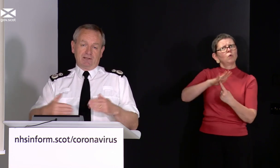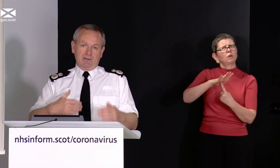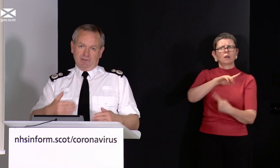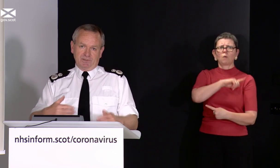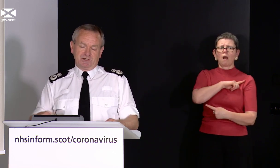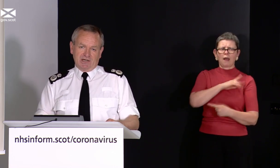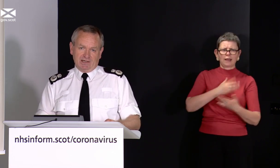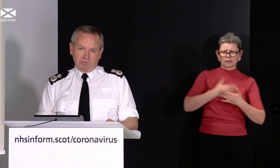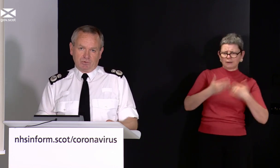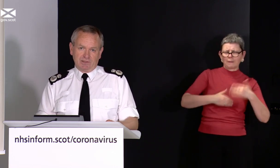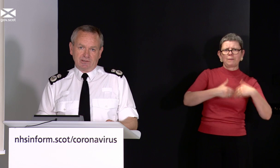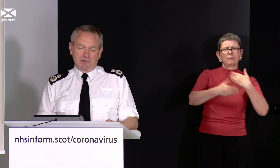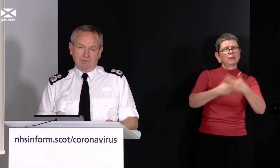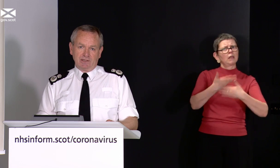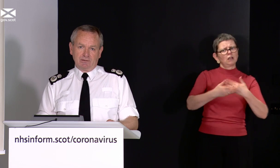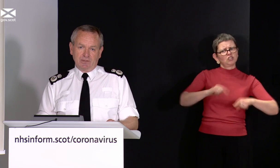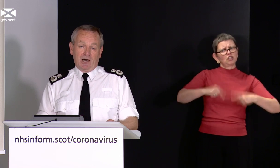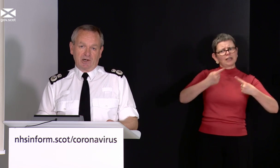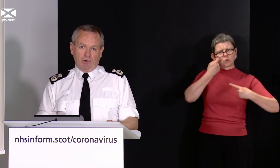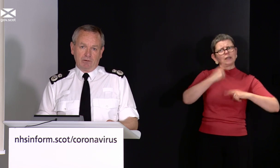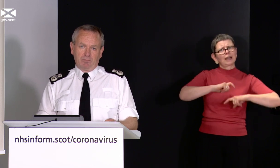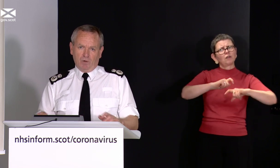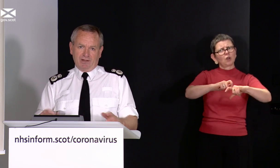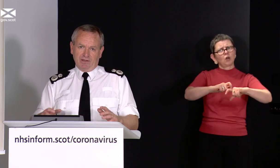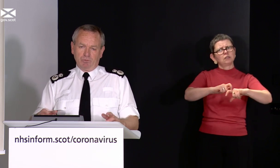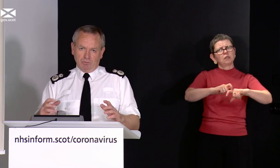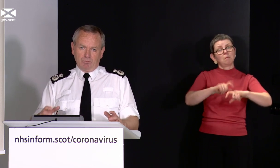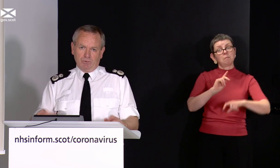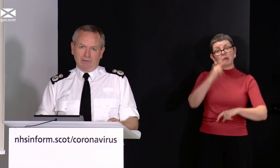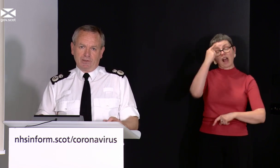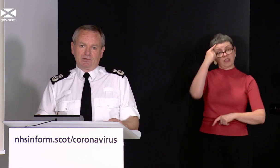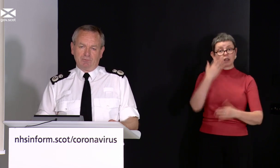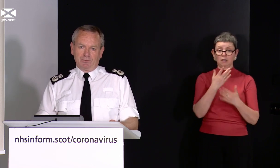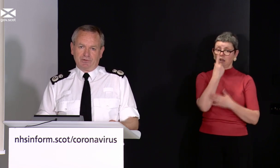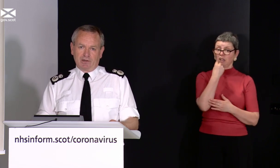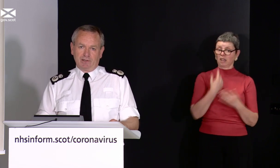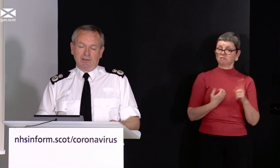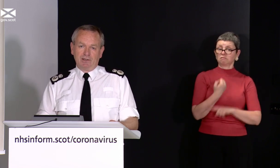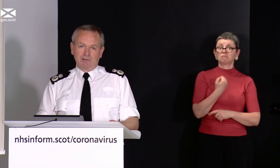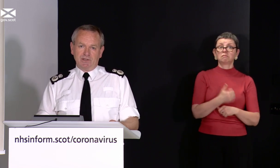undoubtedly the policing challenge will continue to be a hard one, but one I undoubtedly think we'll be able to meet. Thank you. Michael Blackley from The Daily Mail.